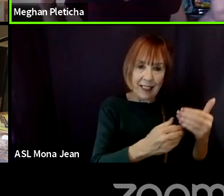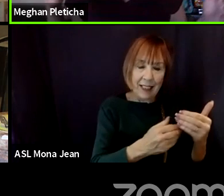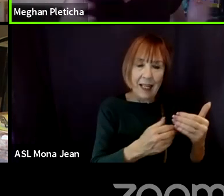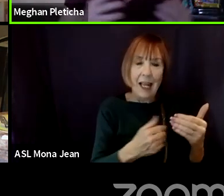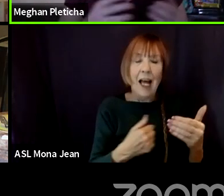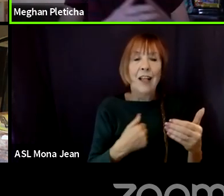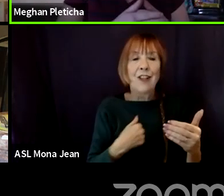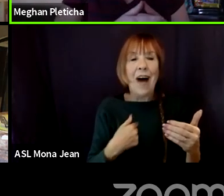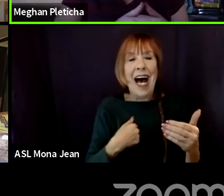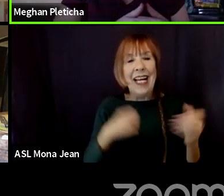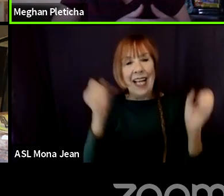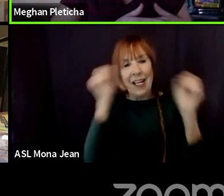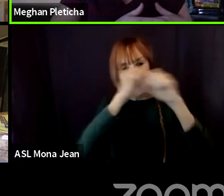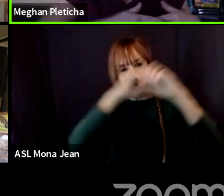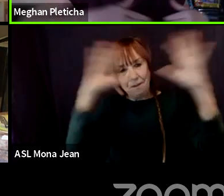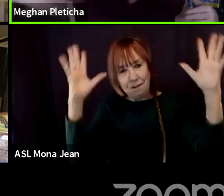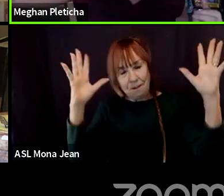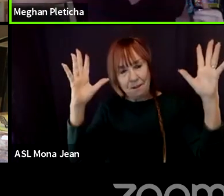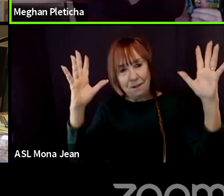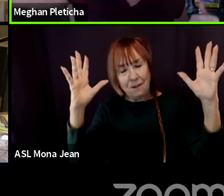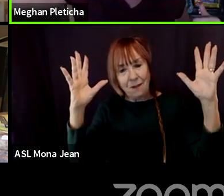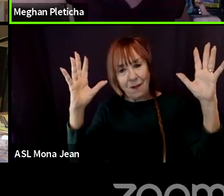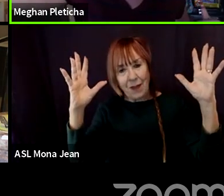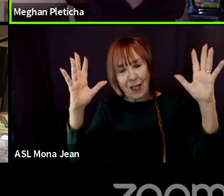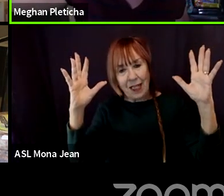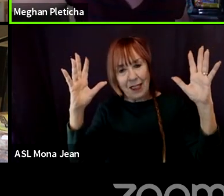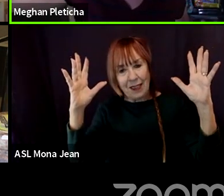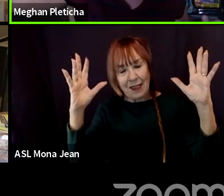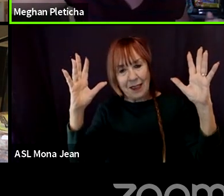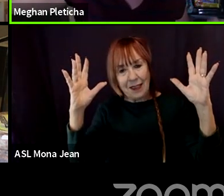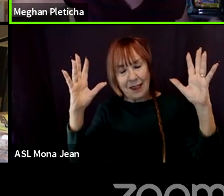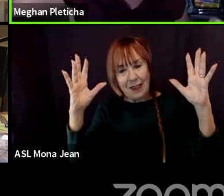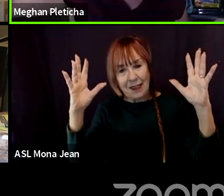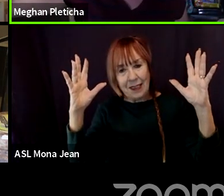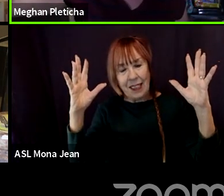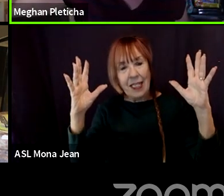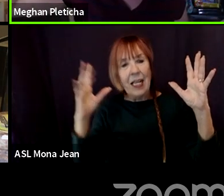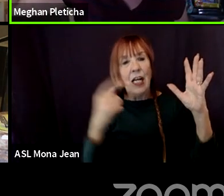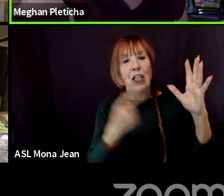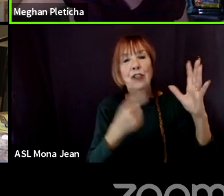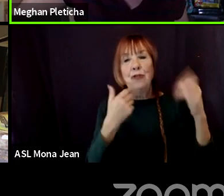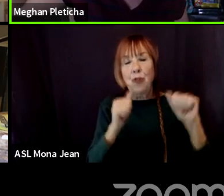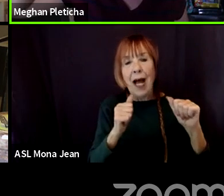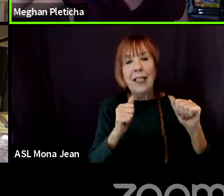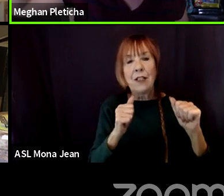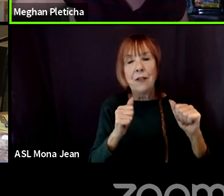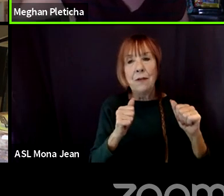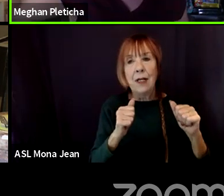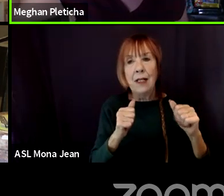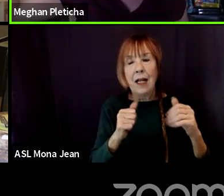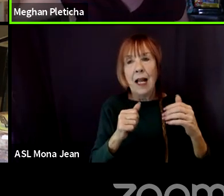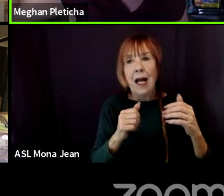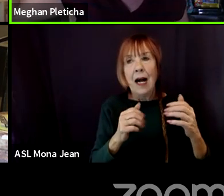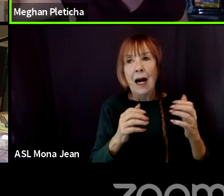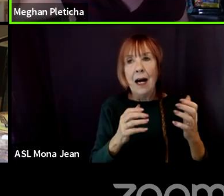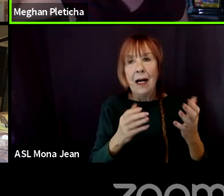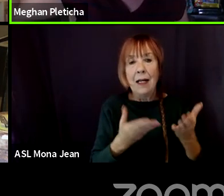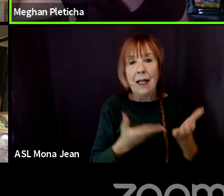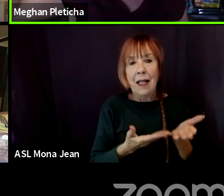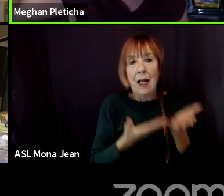as you get the ball as far down the field as you can and in the best circumstances,